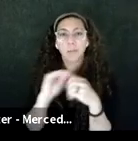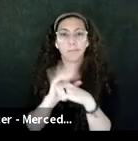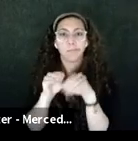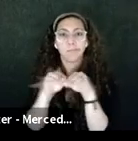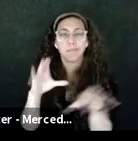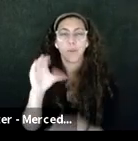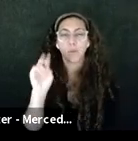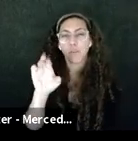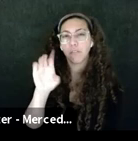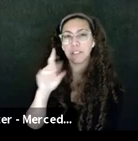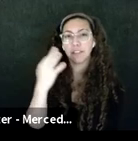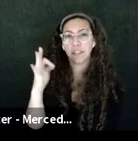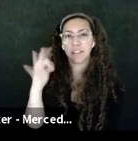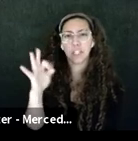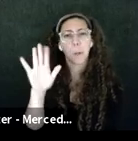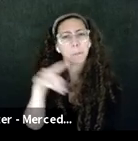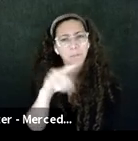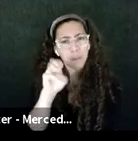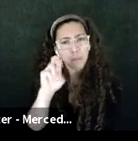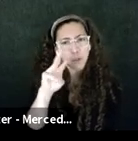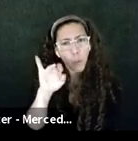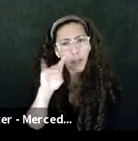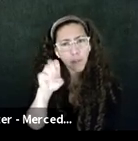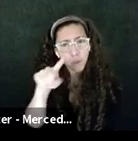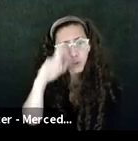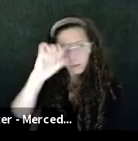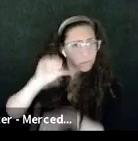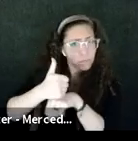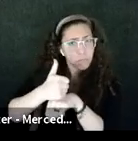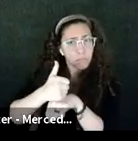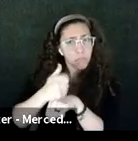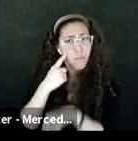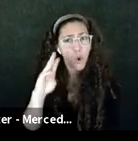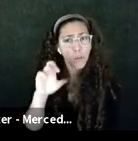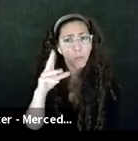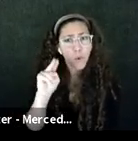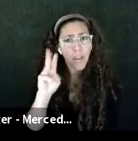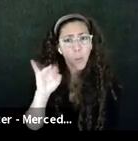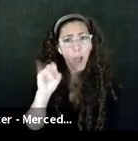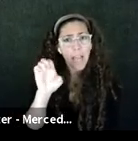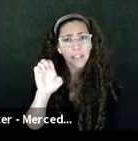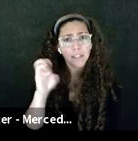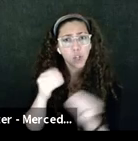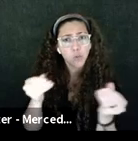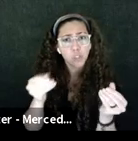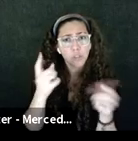Jennifer Franklin: Mr. Williams, I believe you are the is that the founder of brain wise solutions. Is that correct, Jason Williams: That's correct. And one of the cofounders